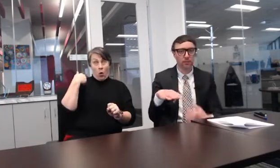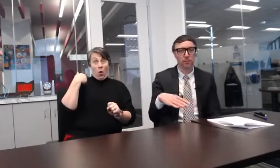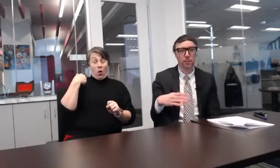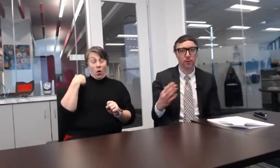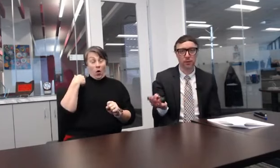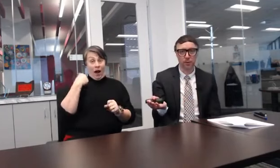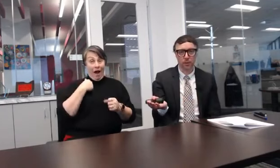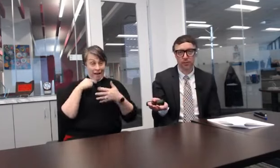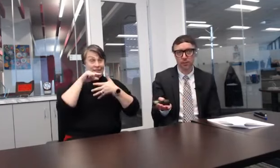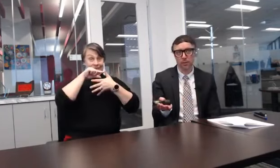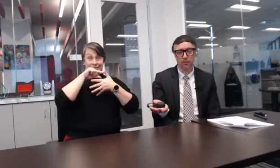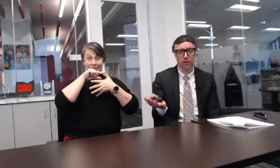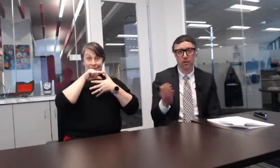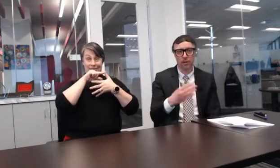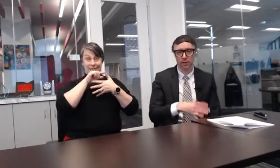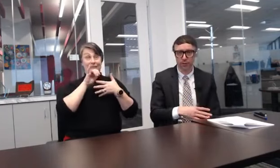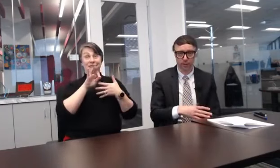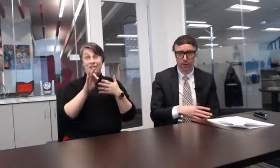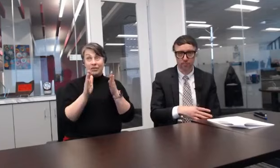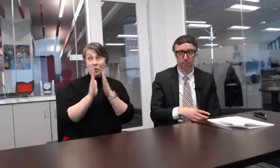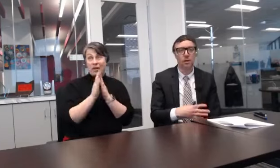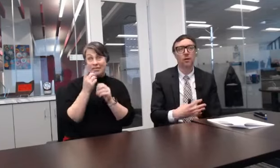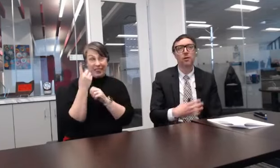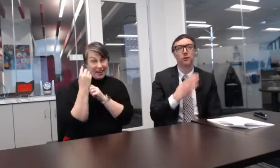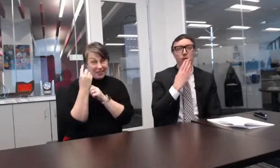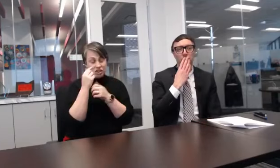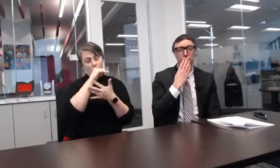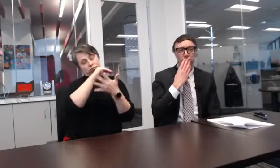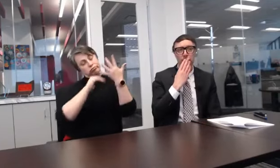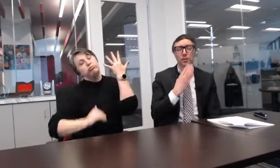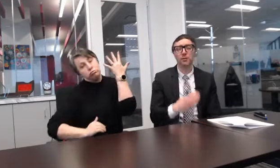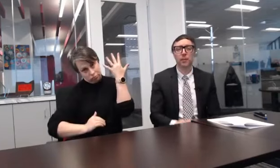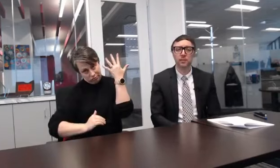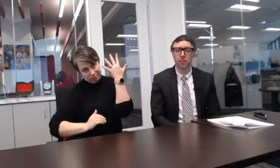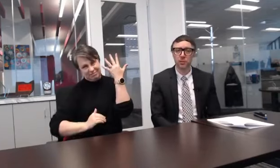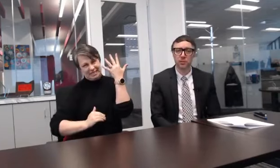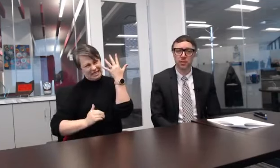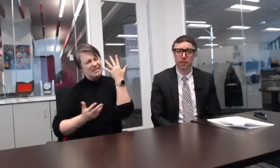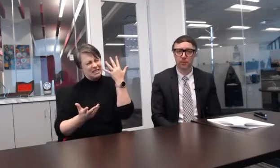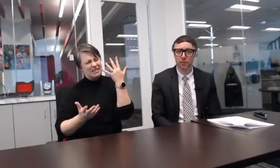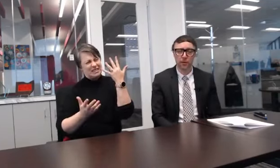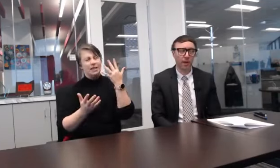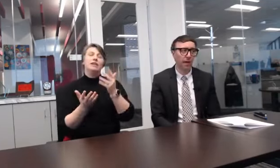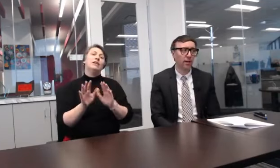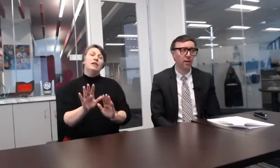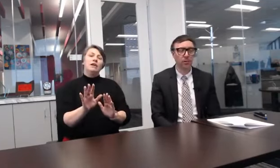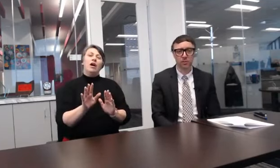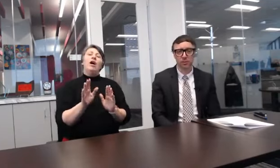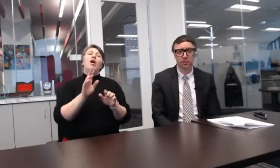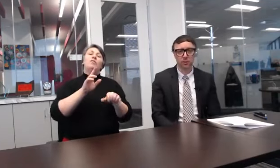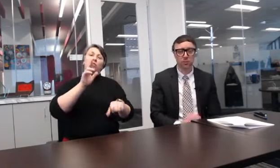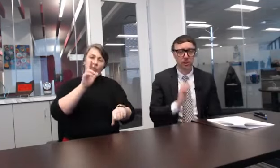than someone who requested a waiver a year ago. So there were some exceptions, like if someone had an emergency situation